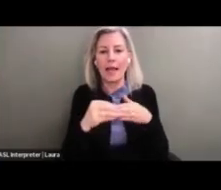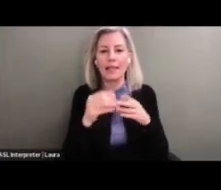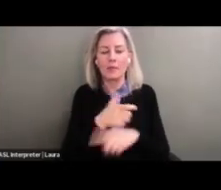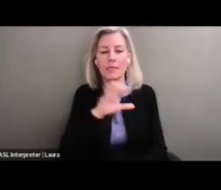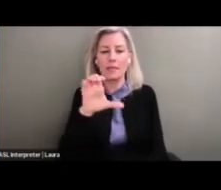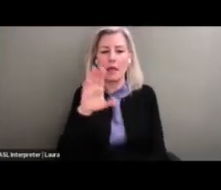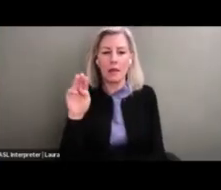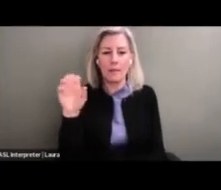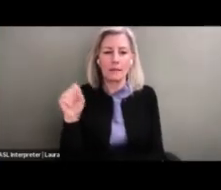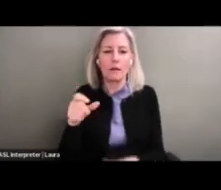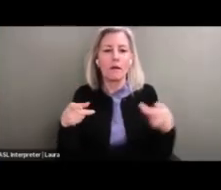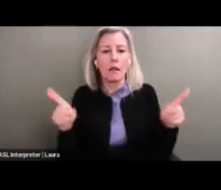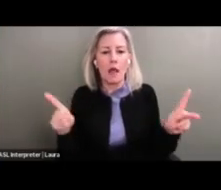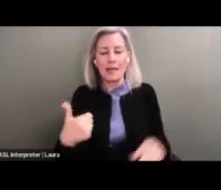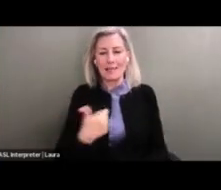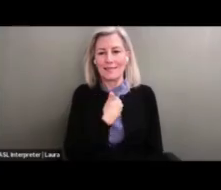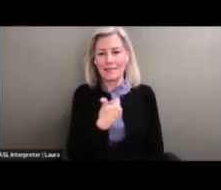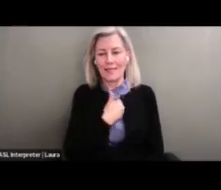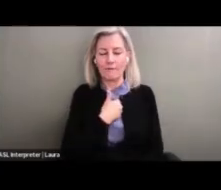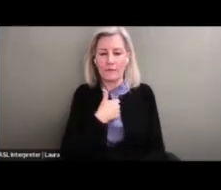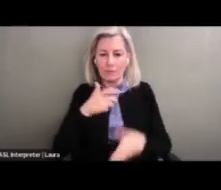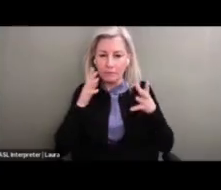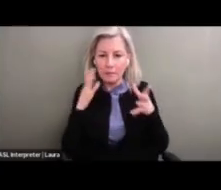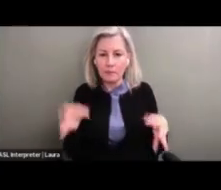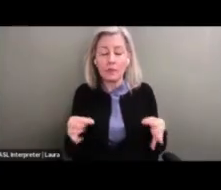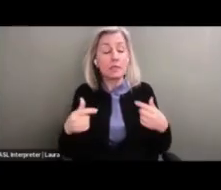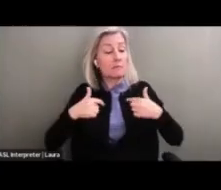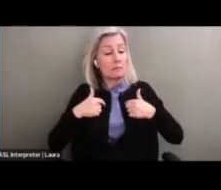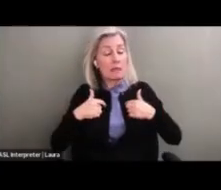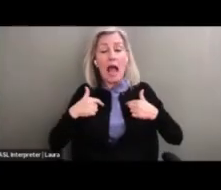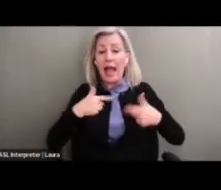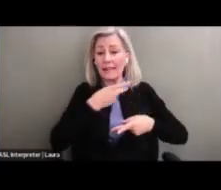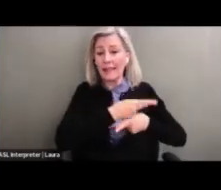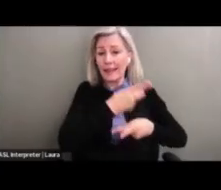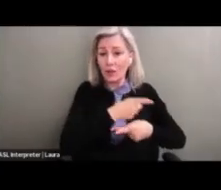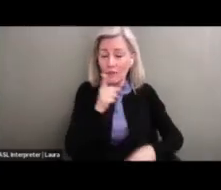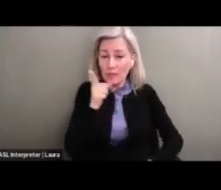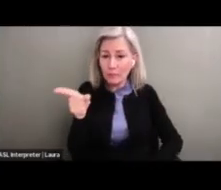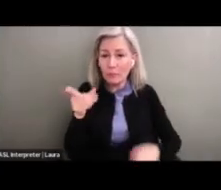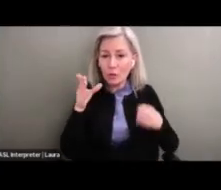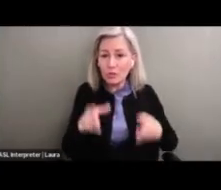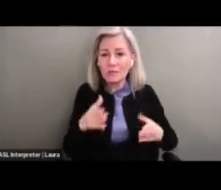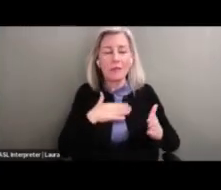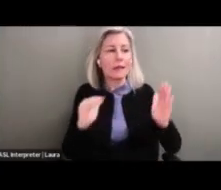people who should be exempted, and then again, within the guidance that comes from CMS,